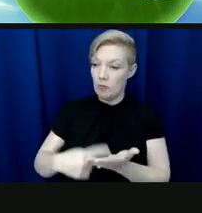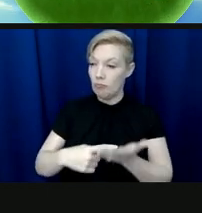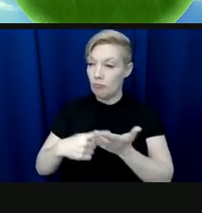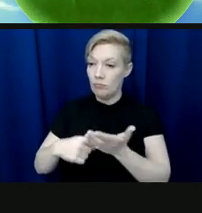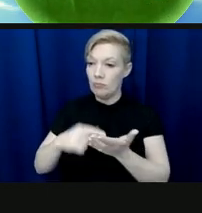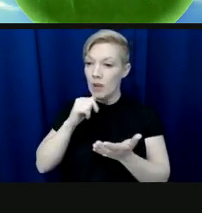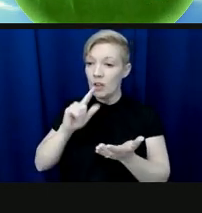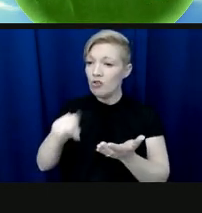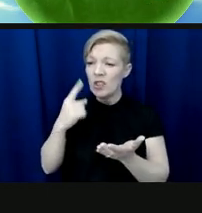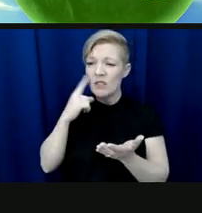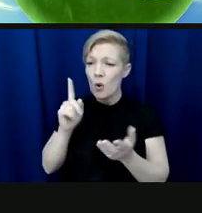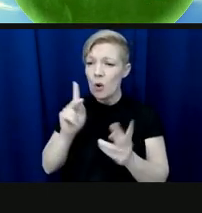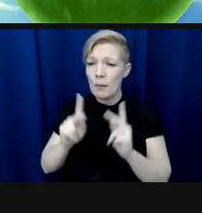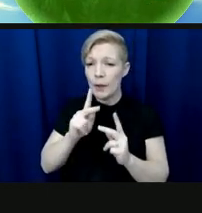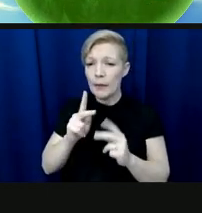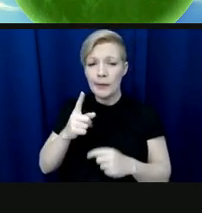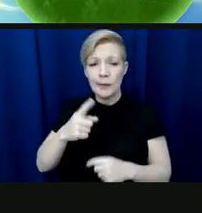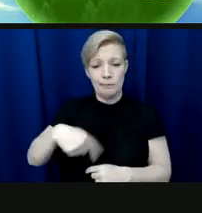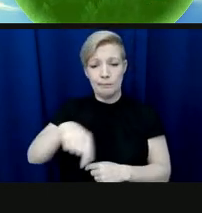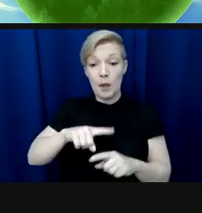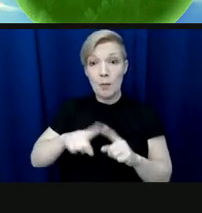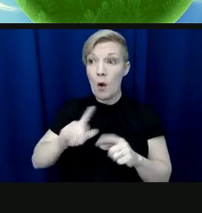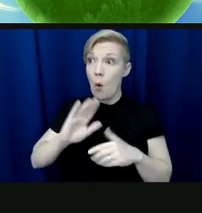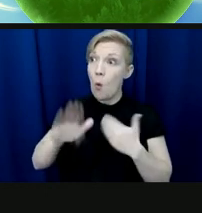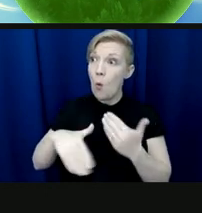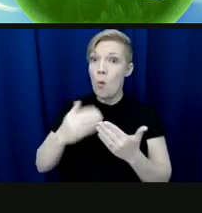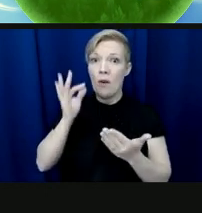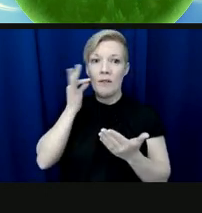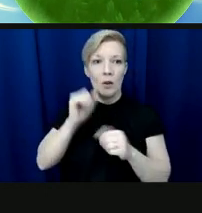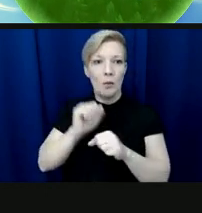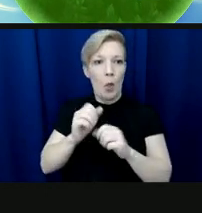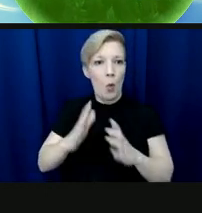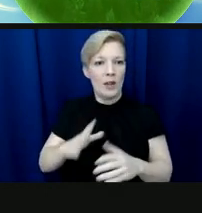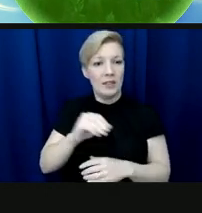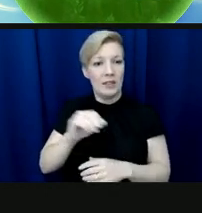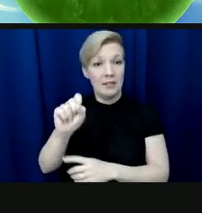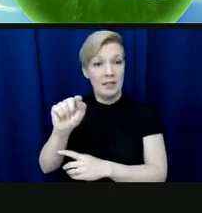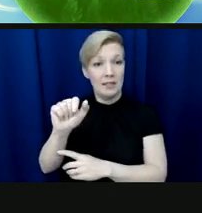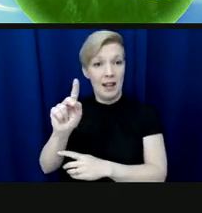but all the federal employees and stakeholders across the country,